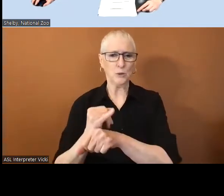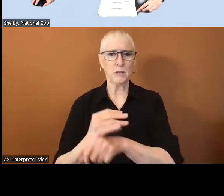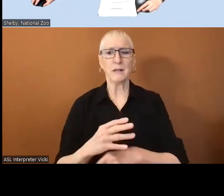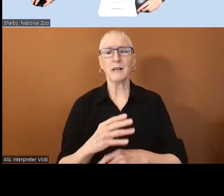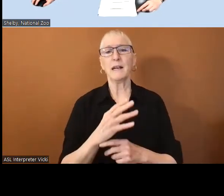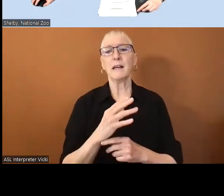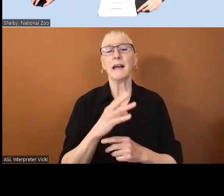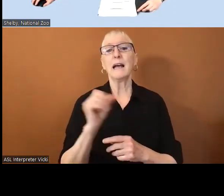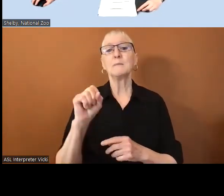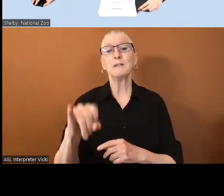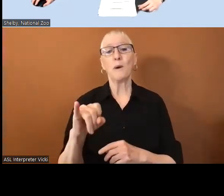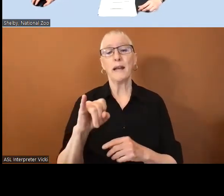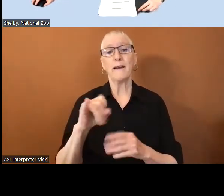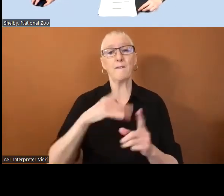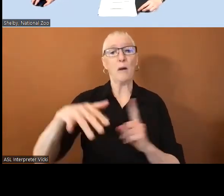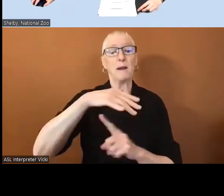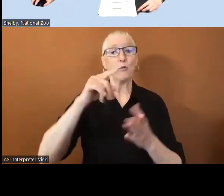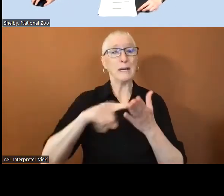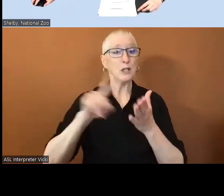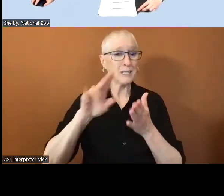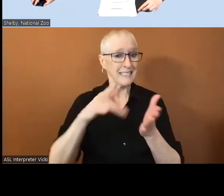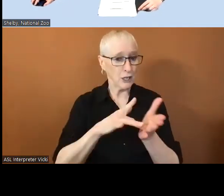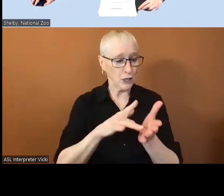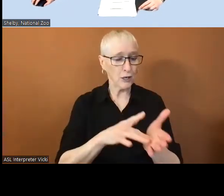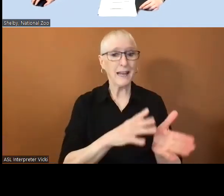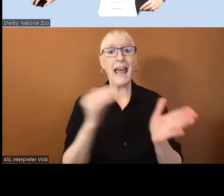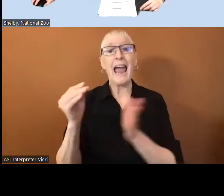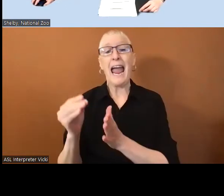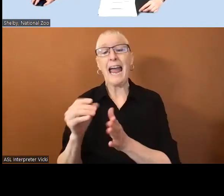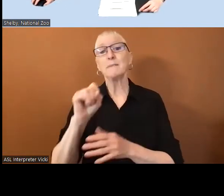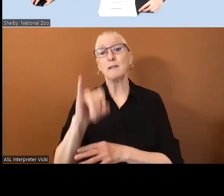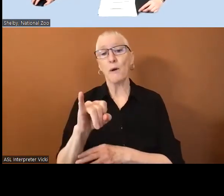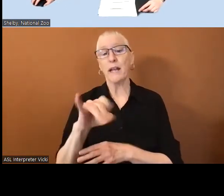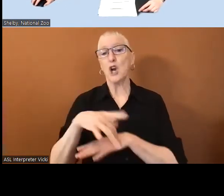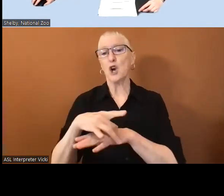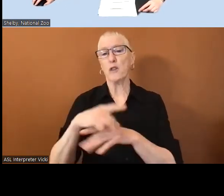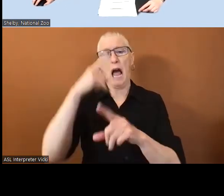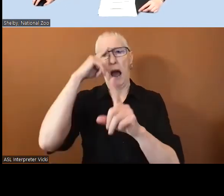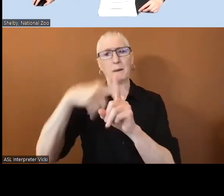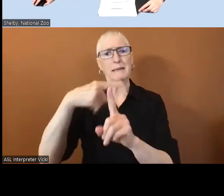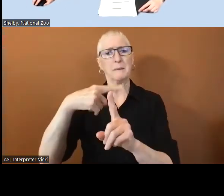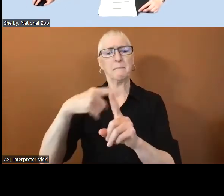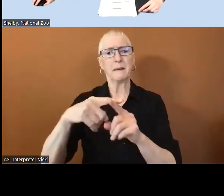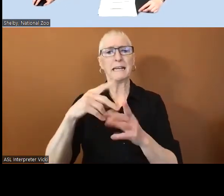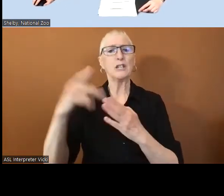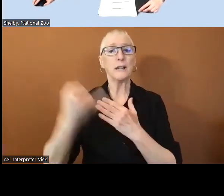Smithsonian Environmental Research Center, and Smithsonian's Earth Optimism Initiative.